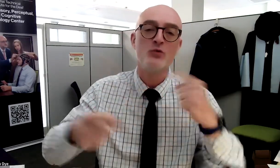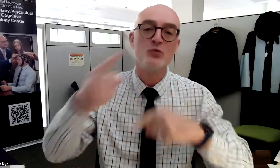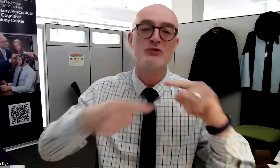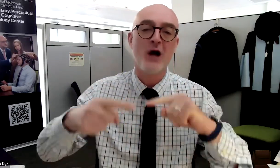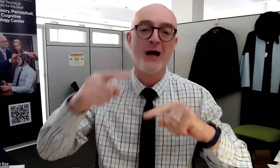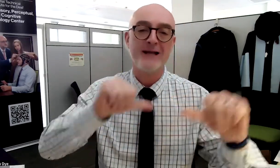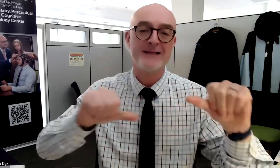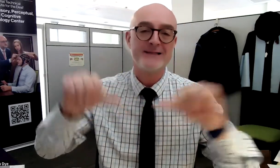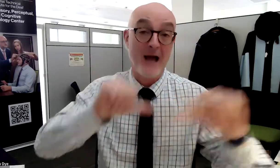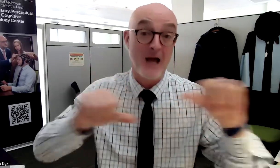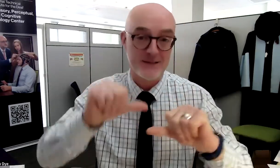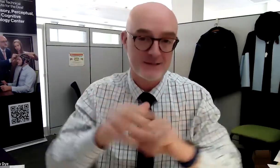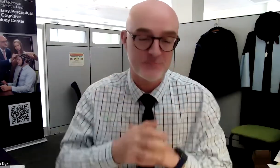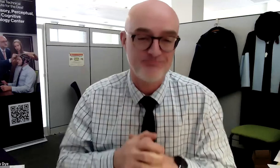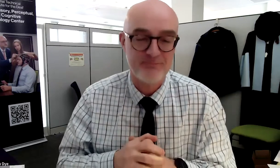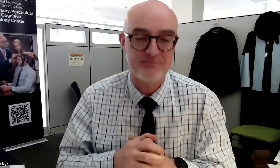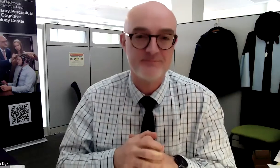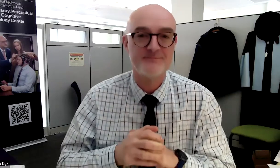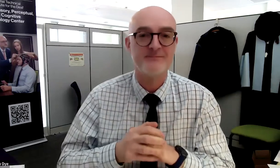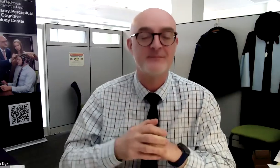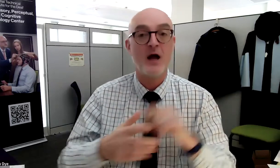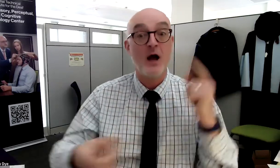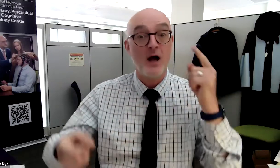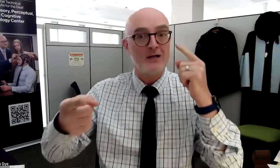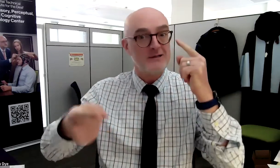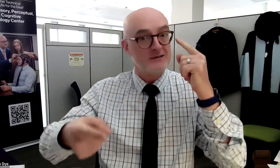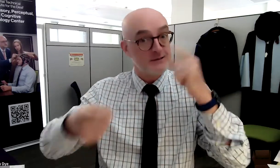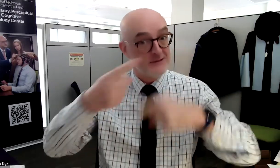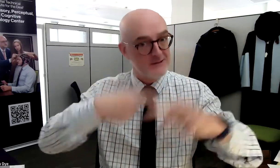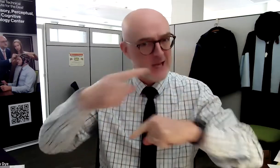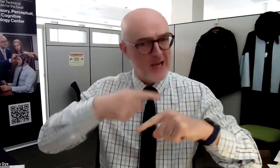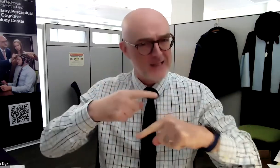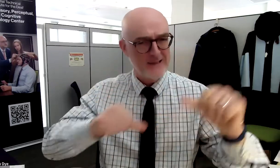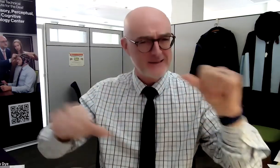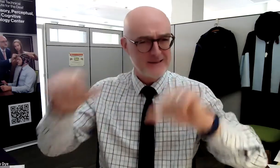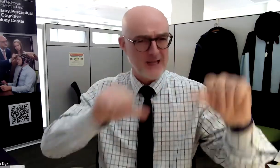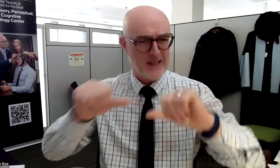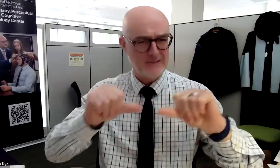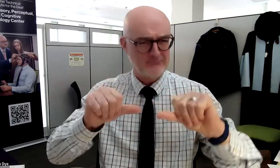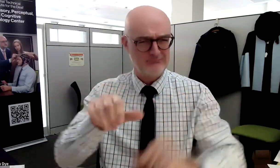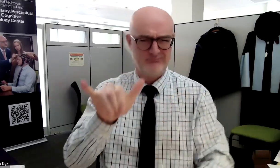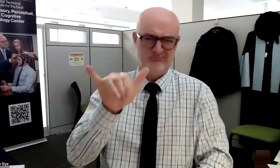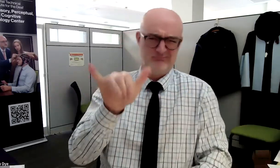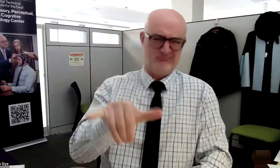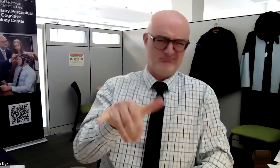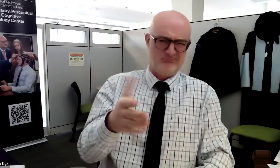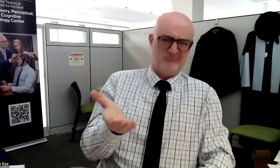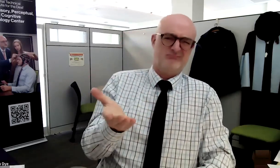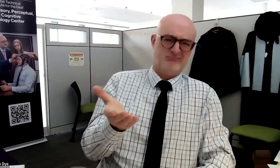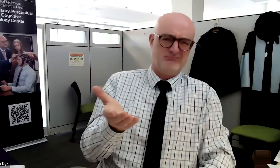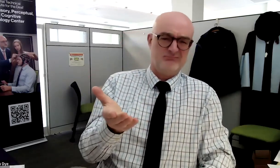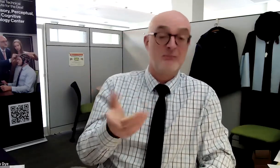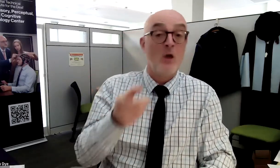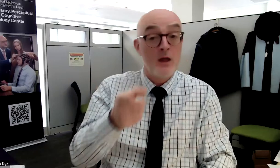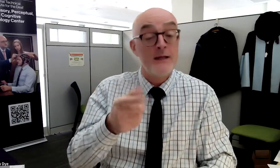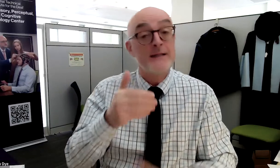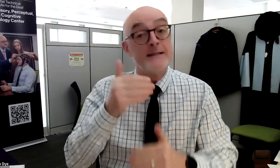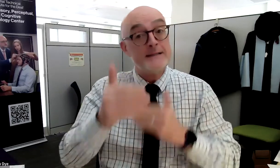We welcome you today to "Signing Scientists," and maybe you're wondering what that means.